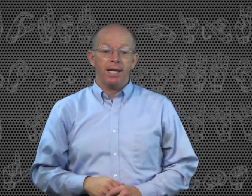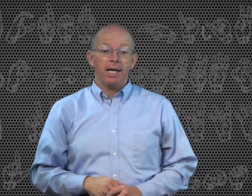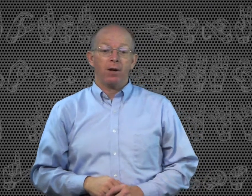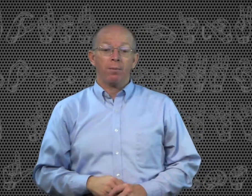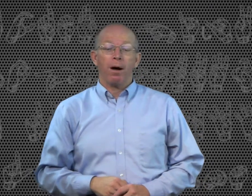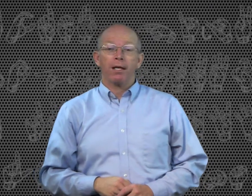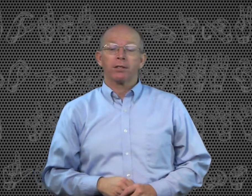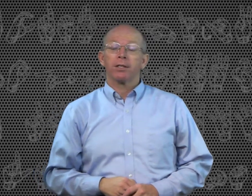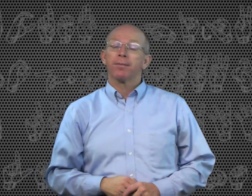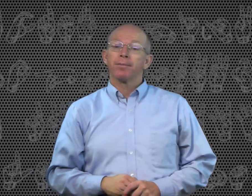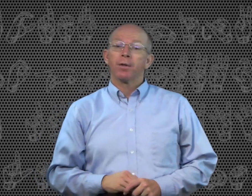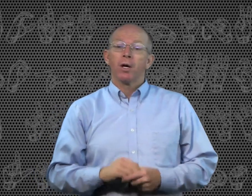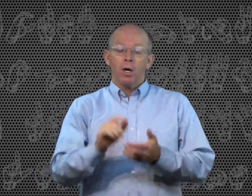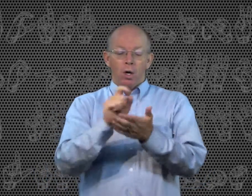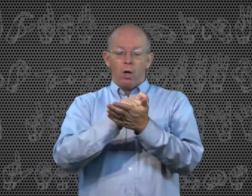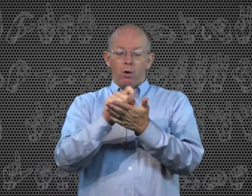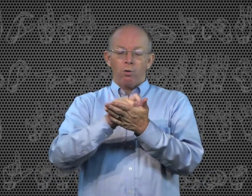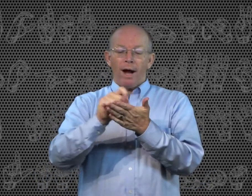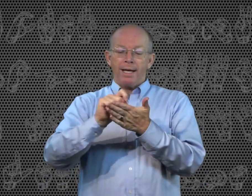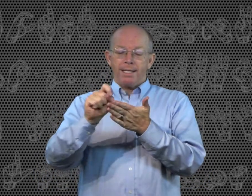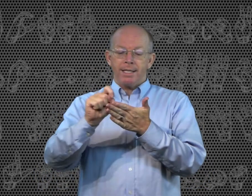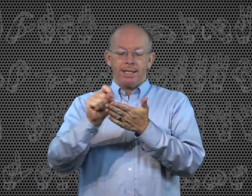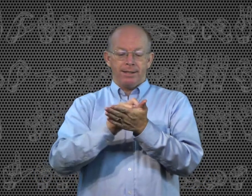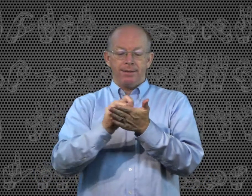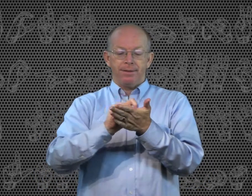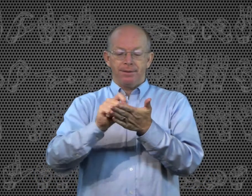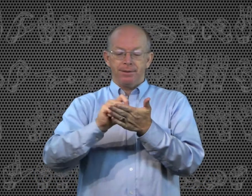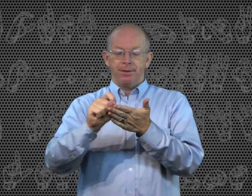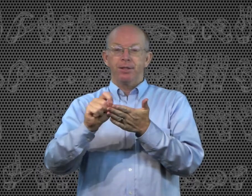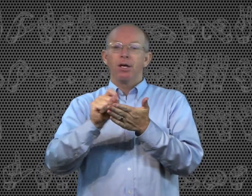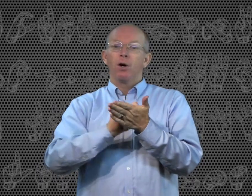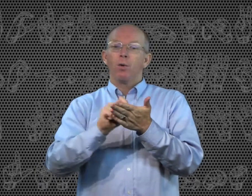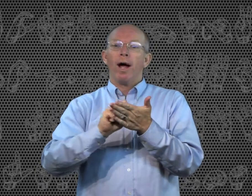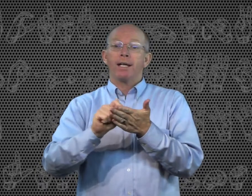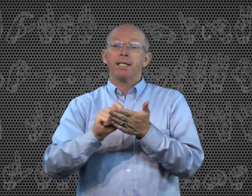NEED or MUST WRITE WRITE